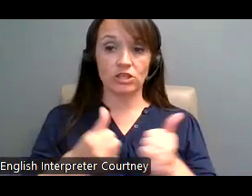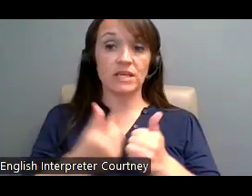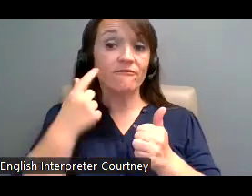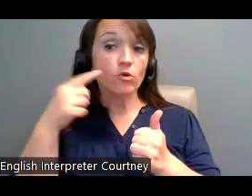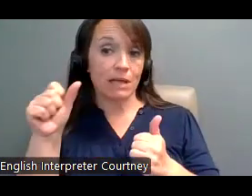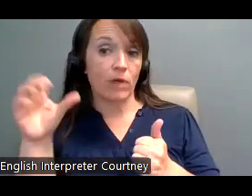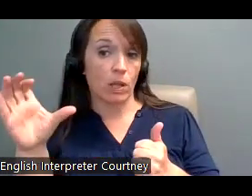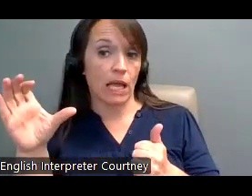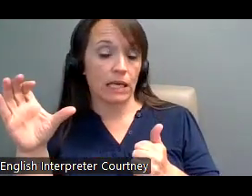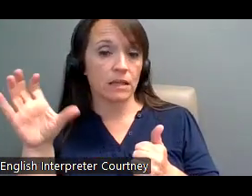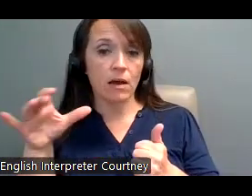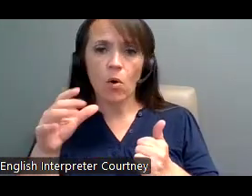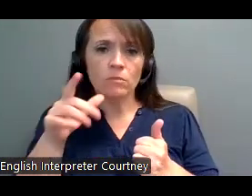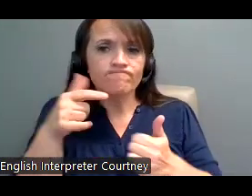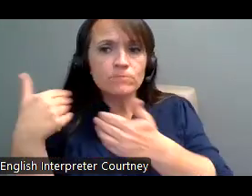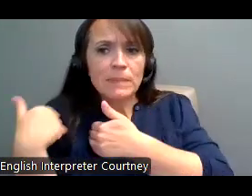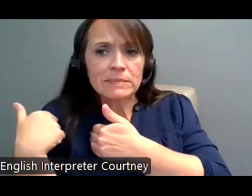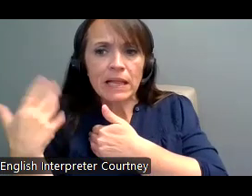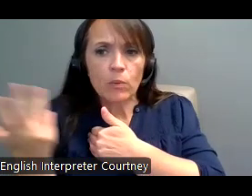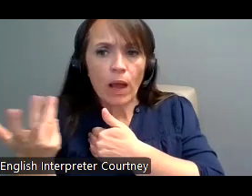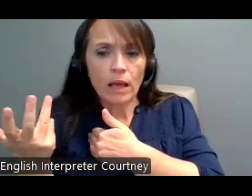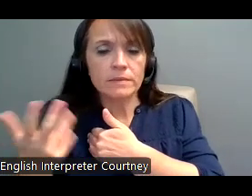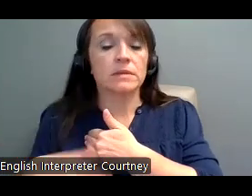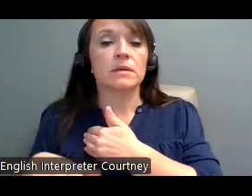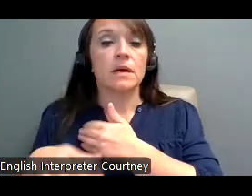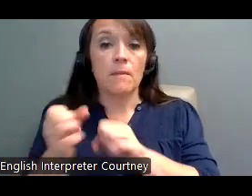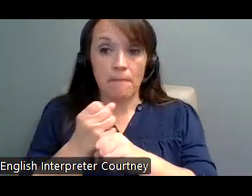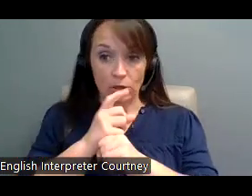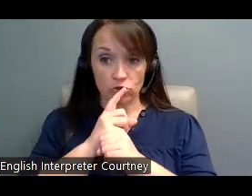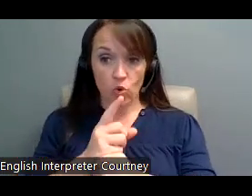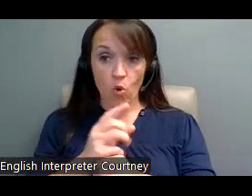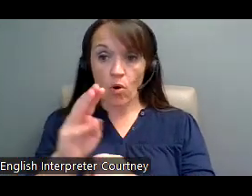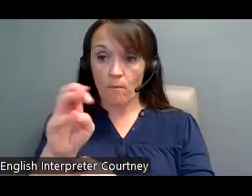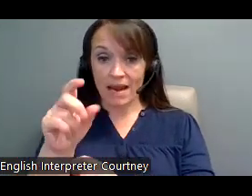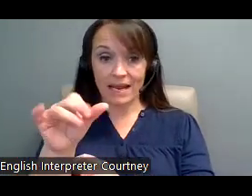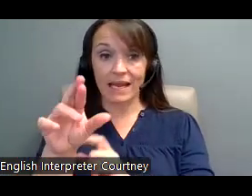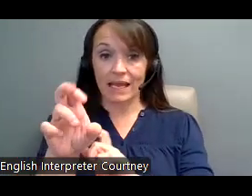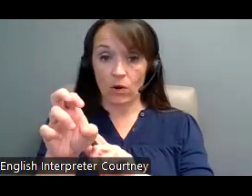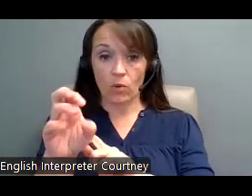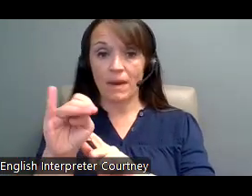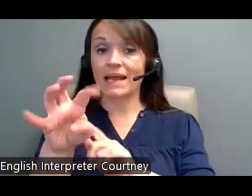responsibilities to make sure that the Medicaid program operates according to federal law.